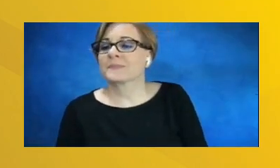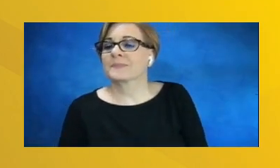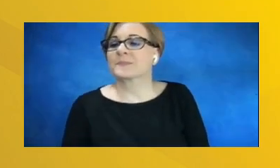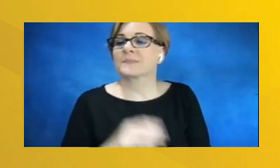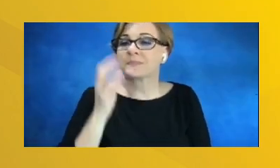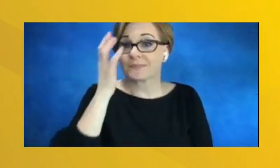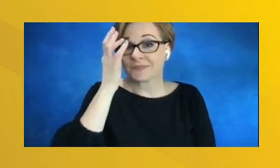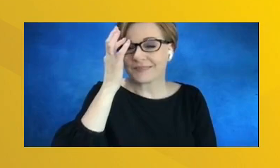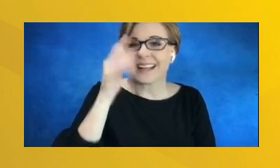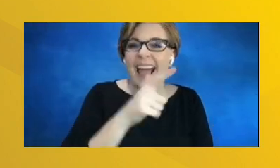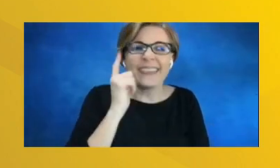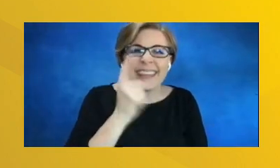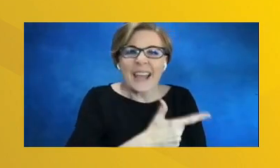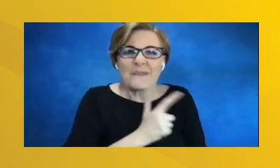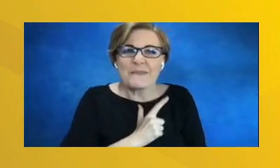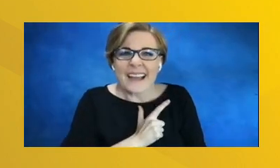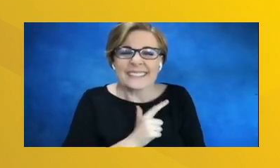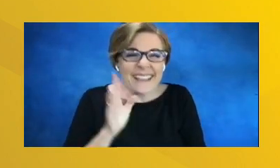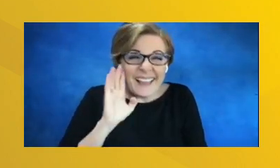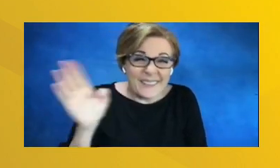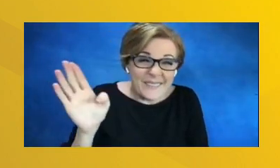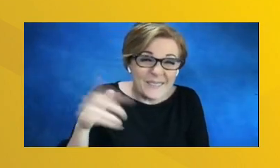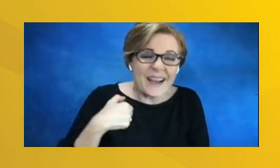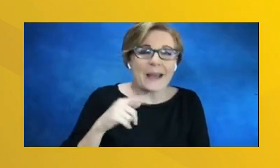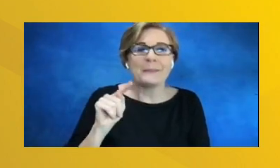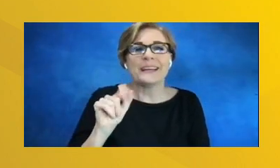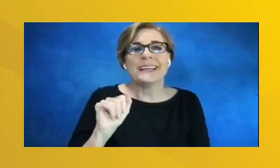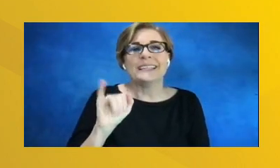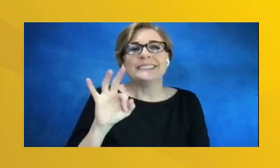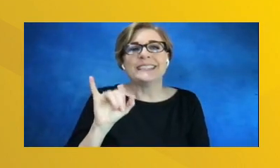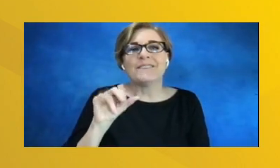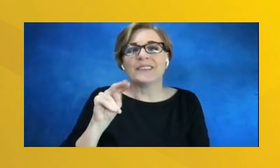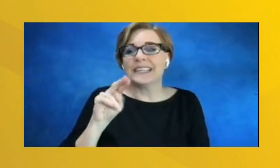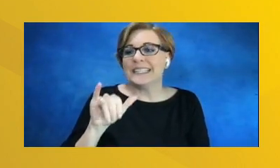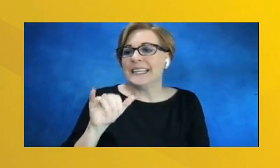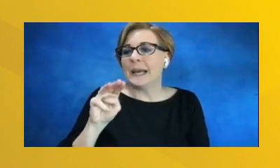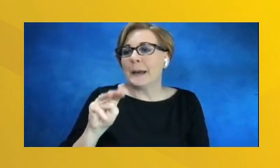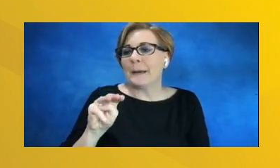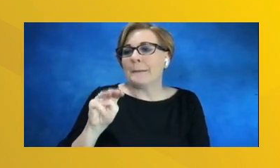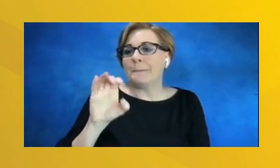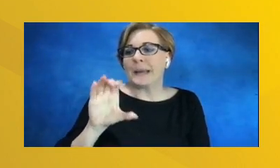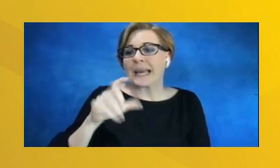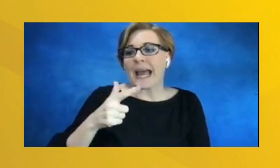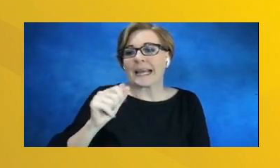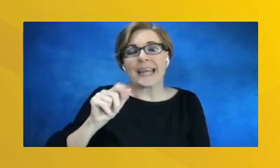I'm Tiffany McGettigan and I'm an educator at the Hirshhorn Museum and Sculpture Garden.